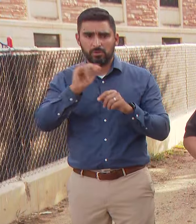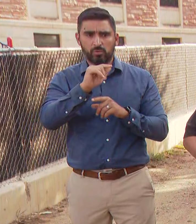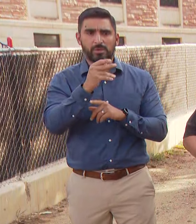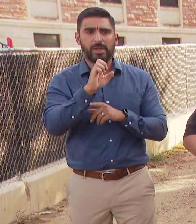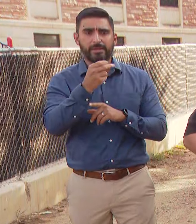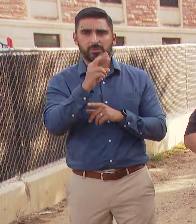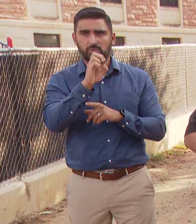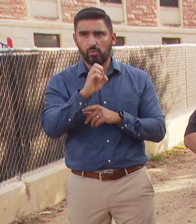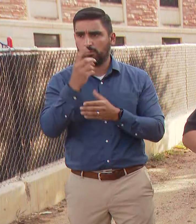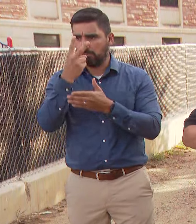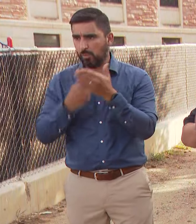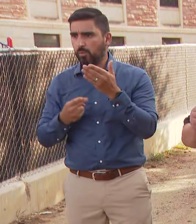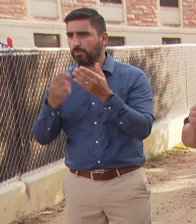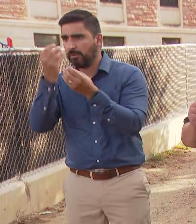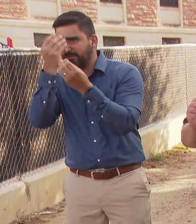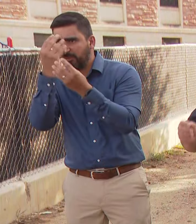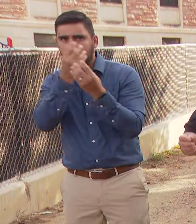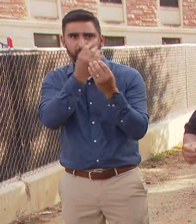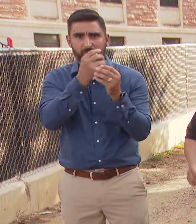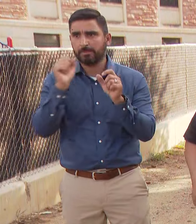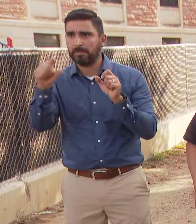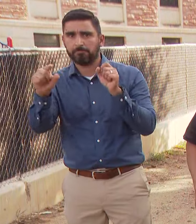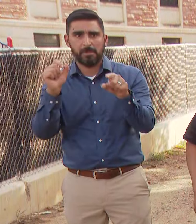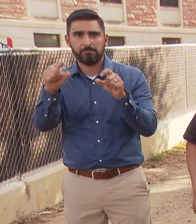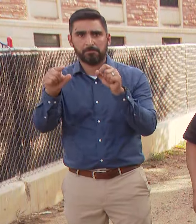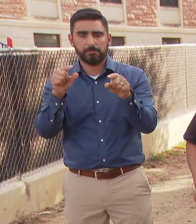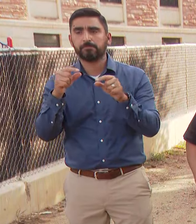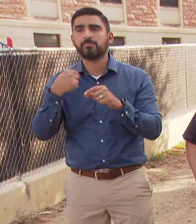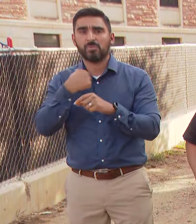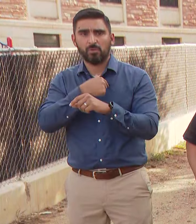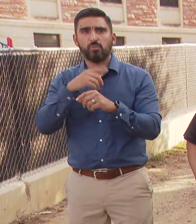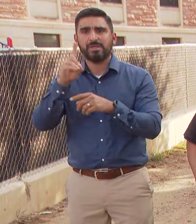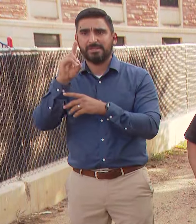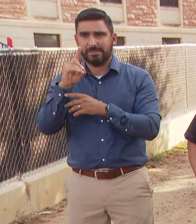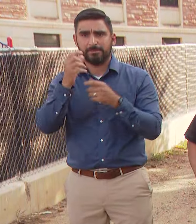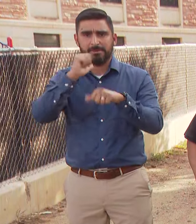and we did set up an evacuation point at 1333